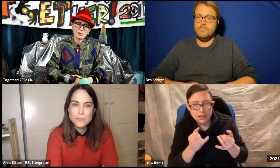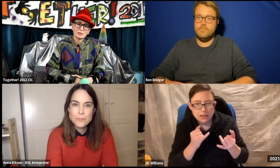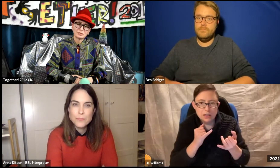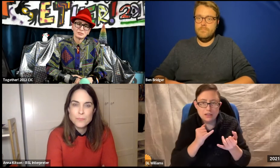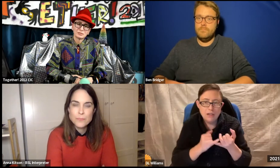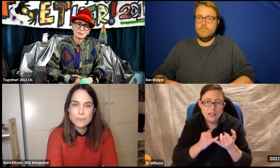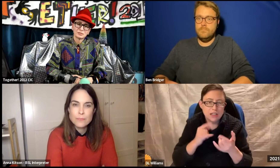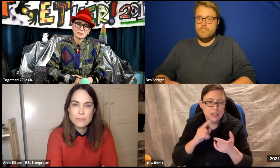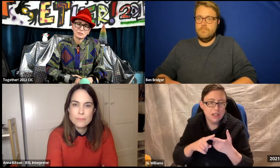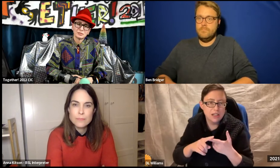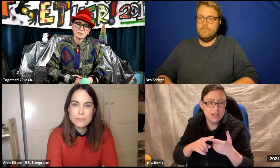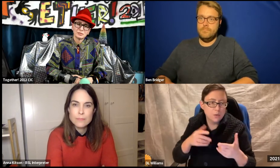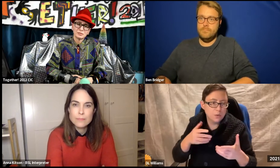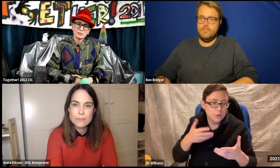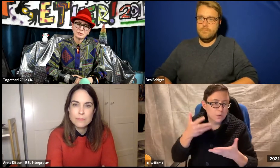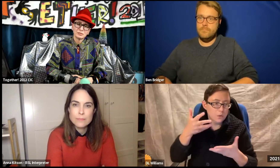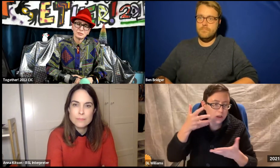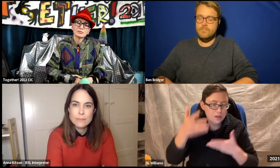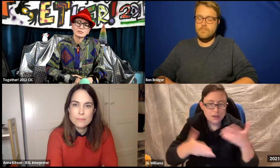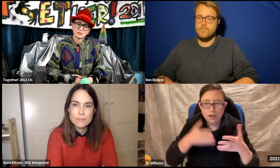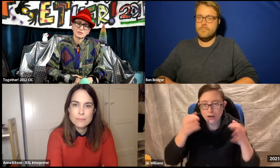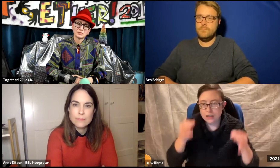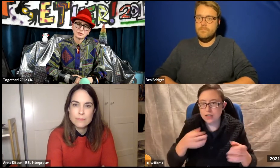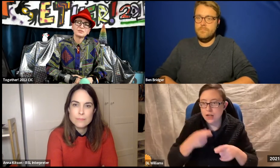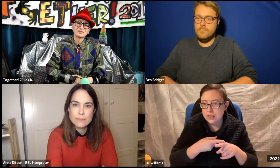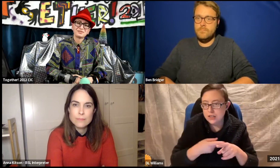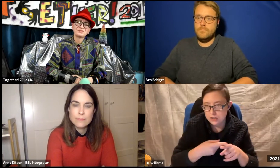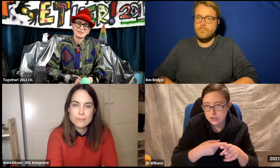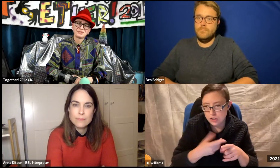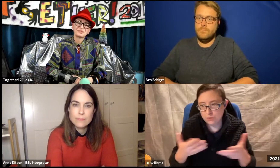I just wanted to make that clear.